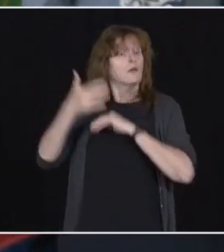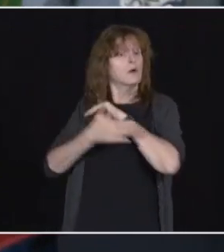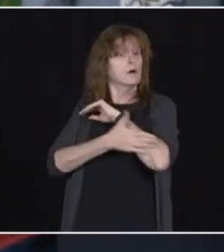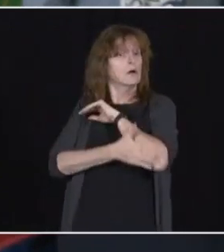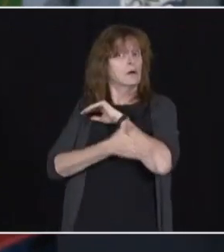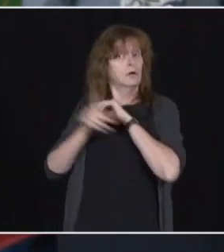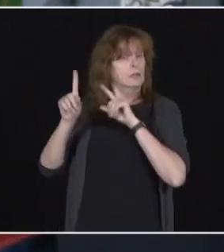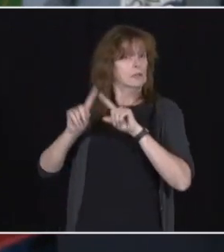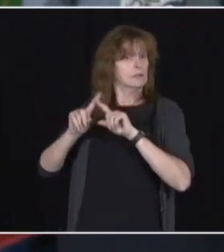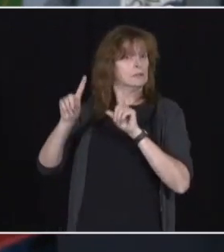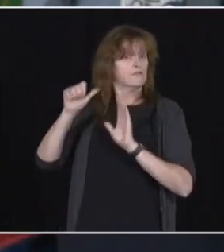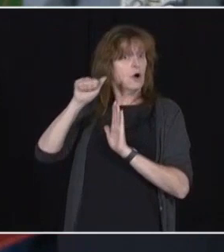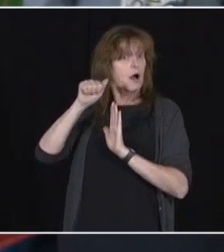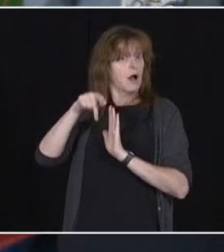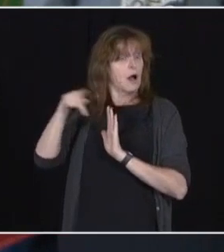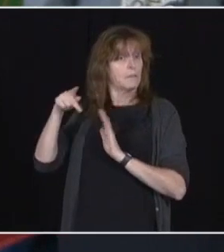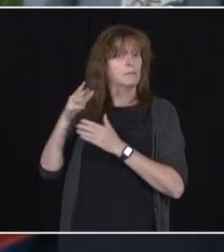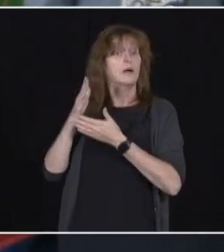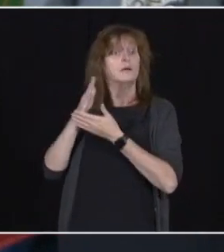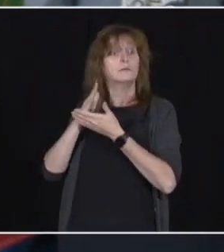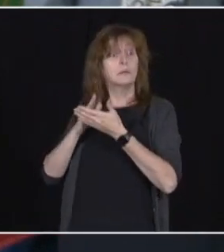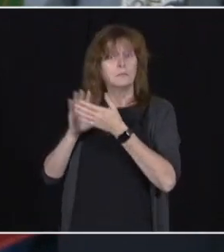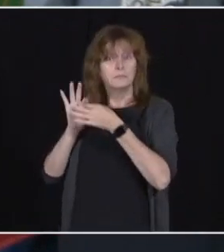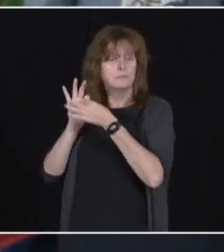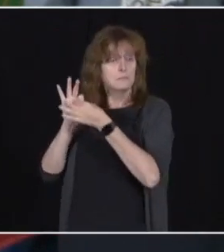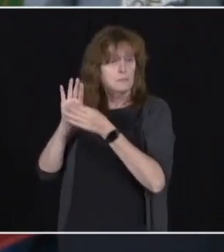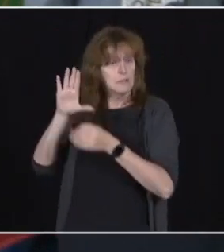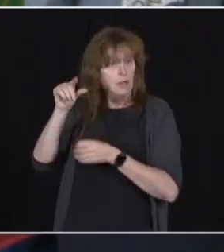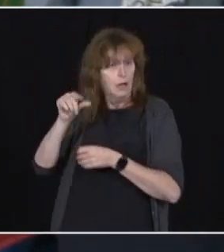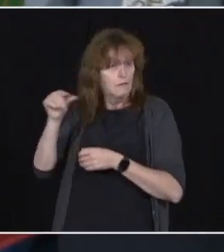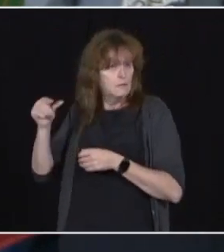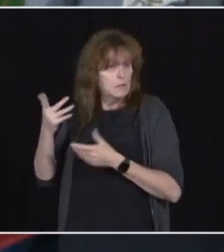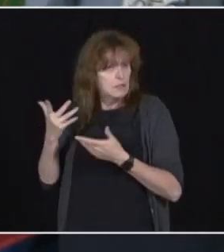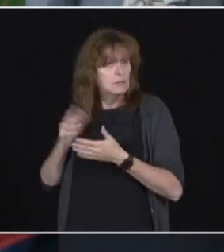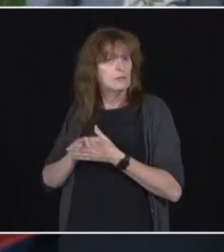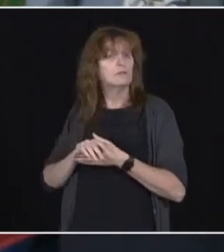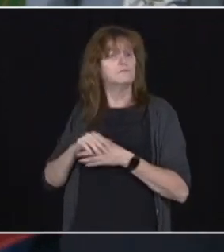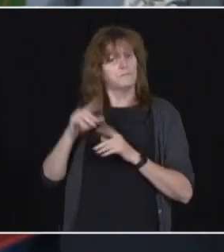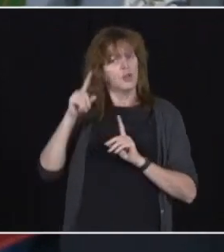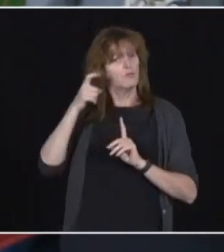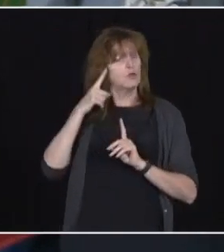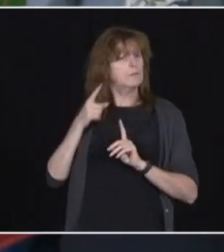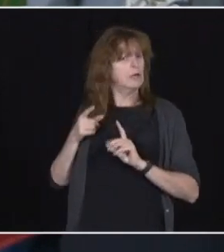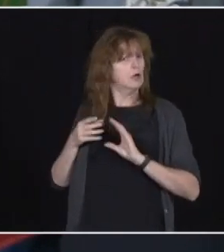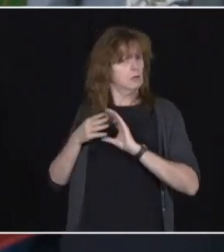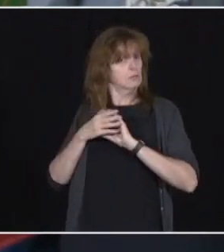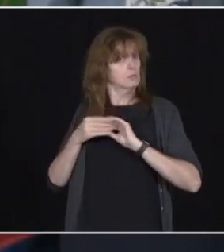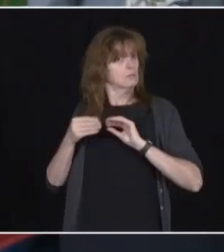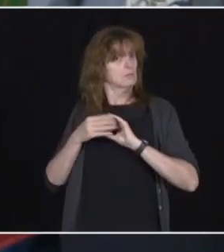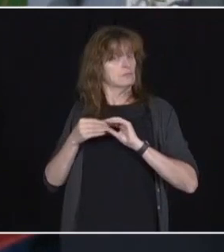get its usage up and the public's adoption of it. Other countries have tried other apps and some of those were tight but different function